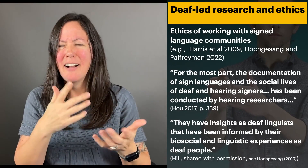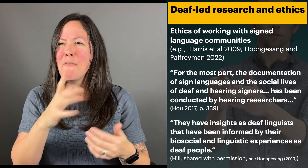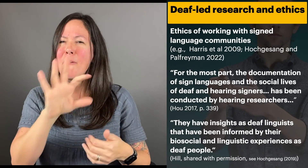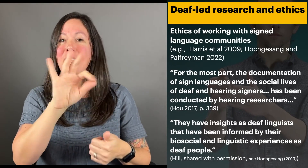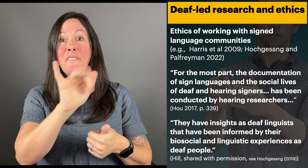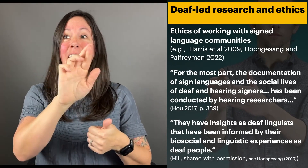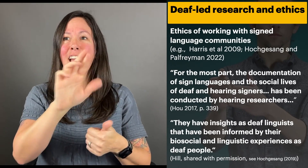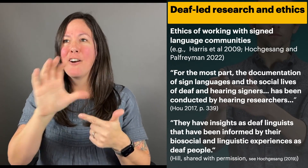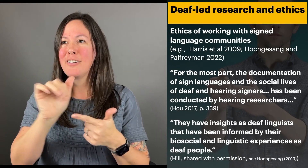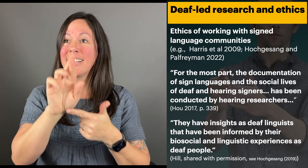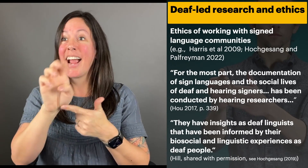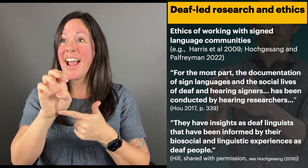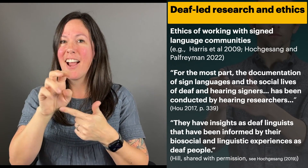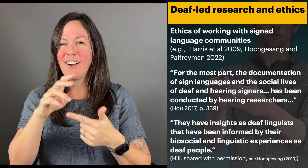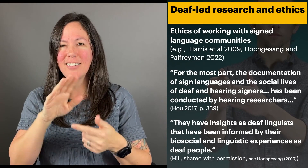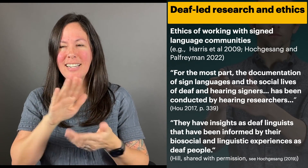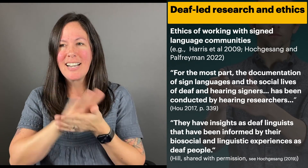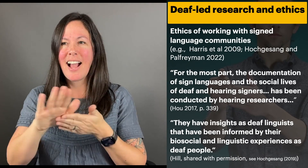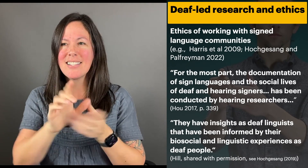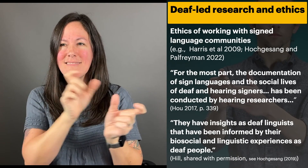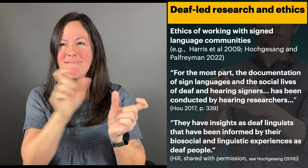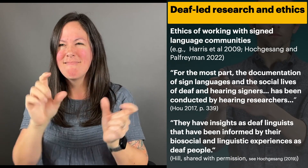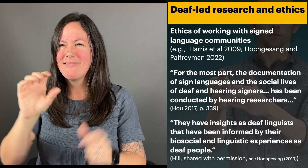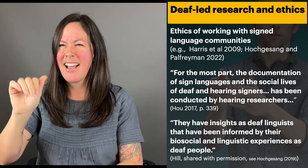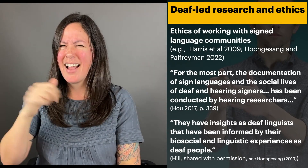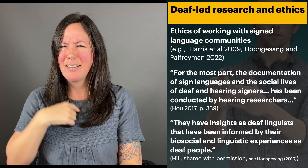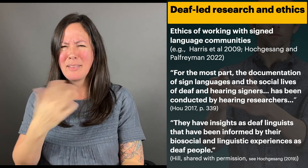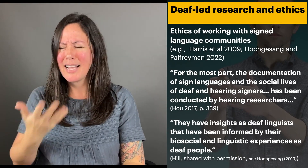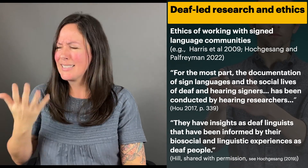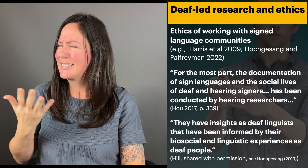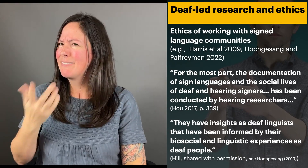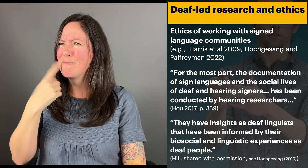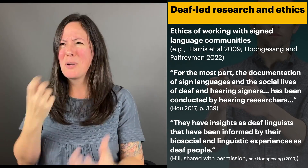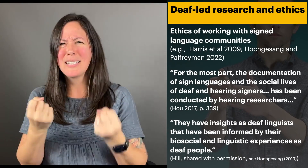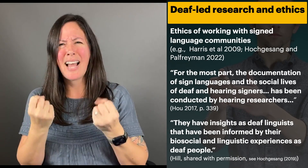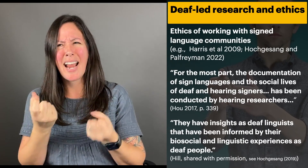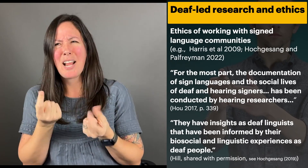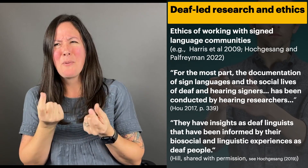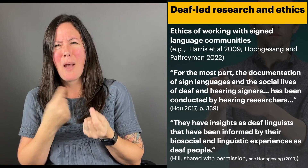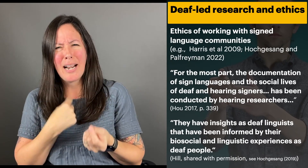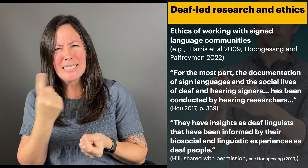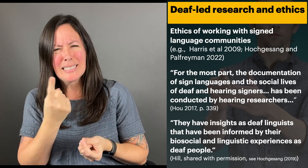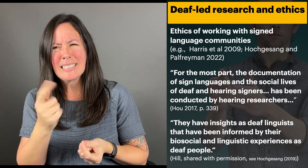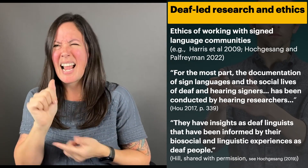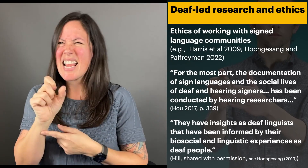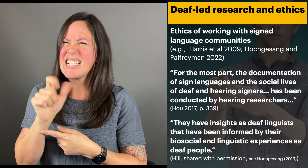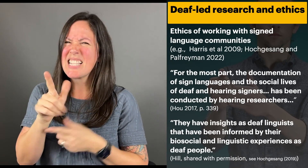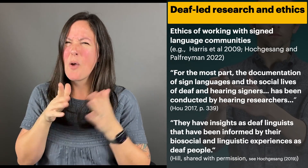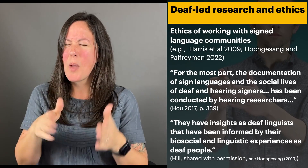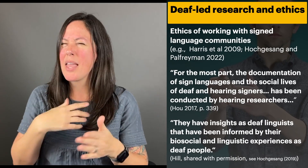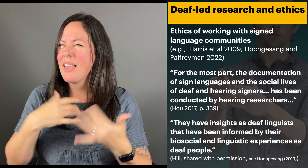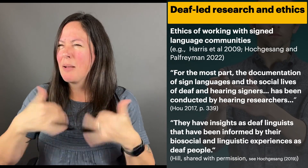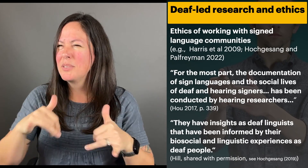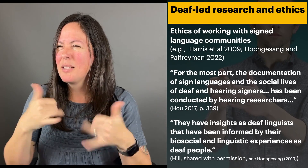this is part of that ASL way still thinking about that phrase fair and care I like that but the ASL